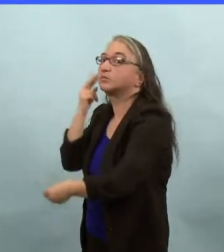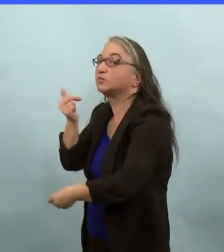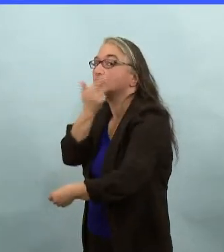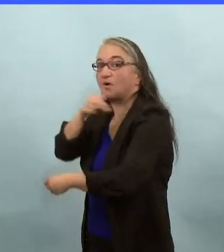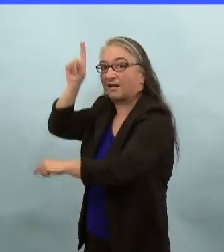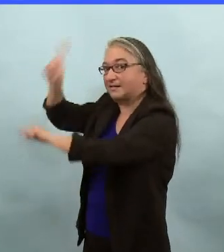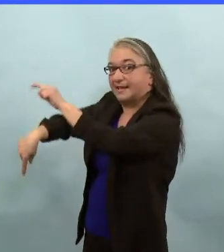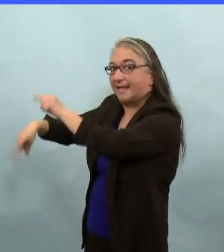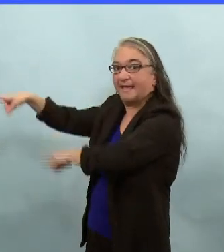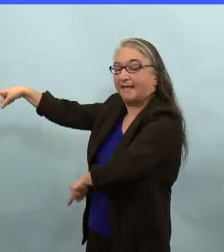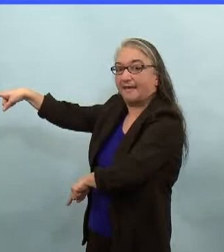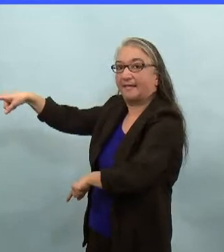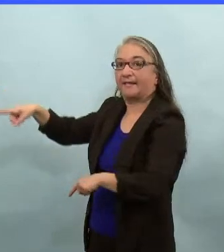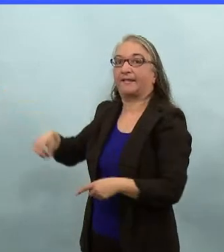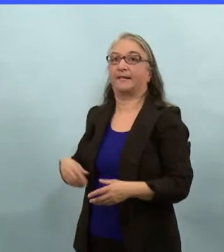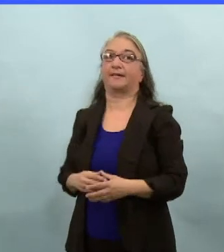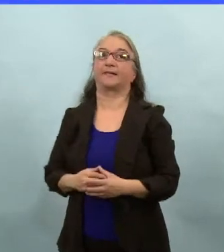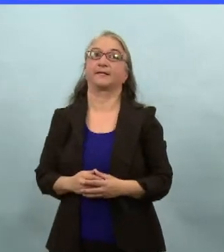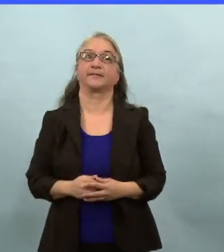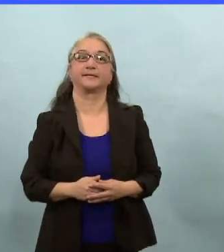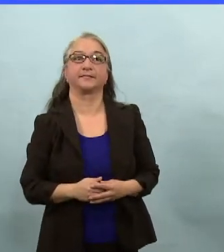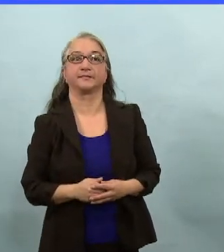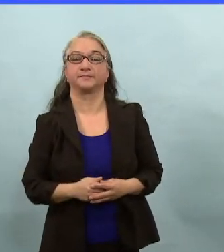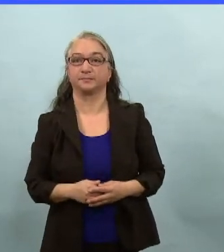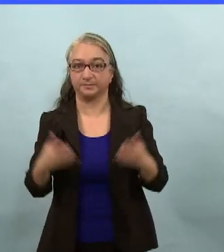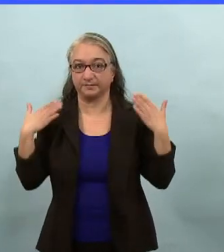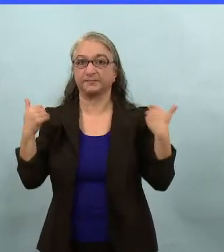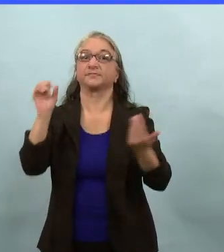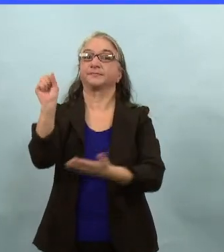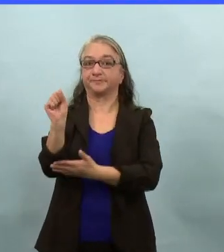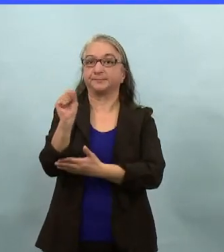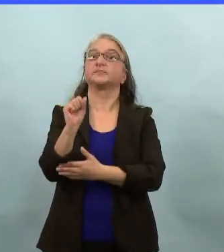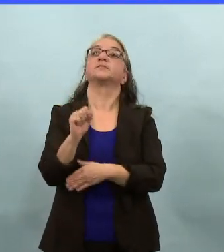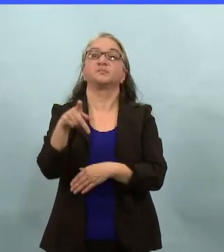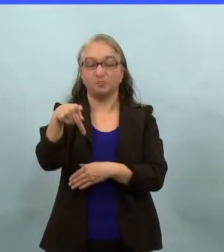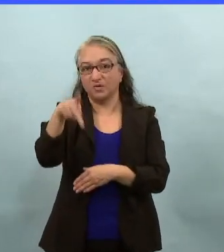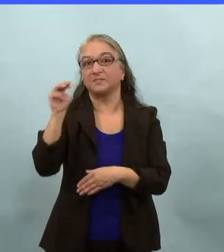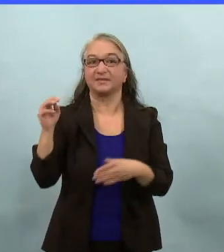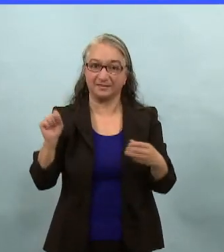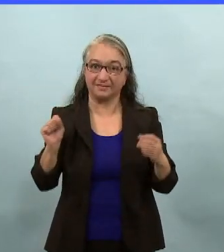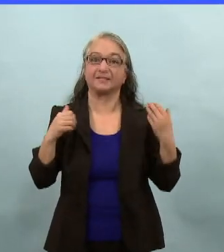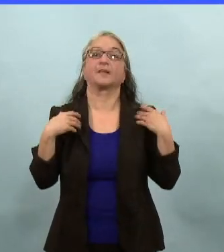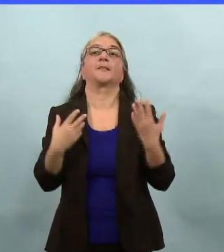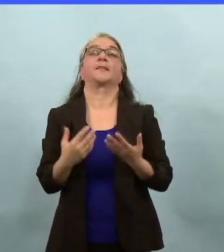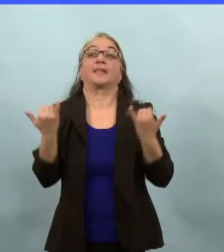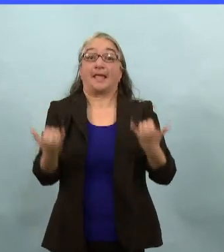so i think it's important to remind manitobans of that to suggest that there aren't is is wrong and